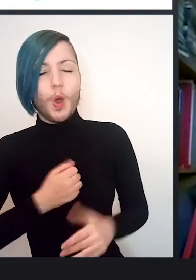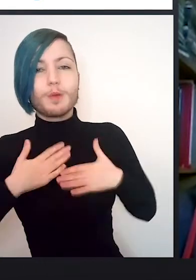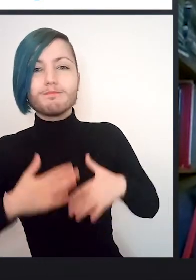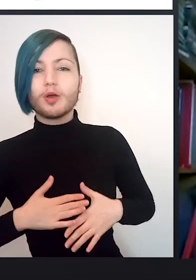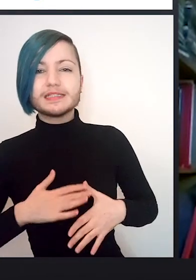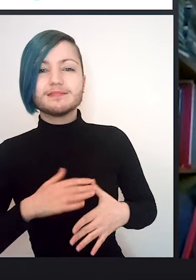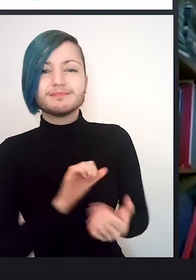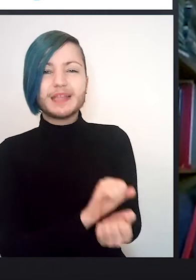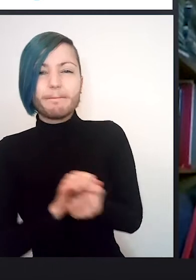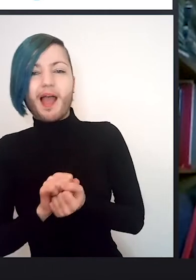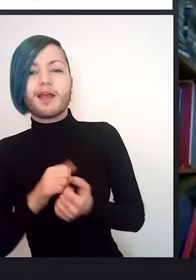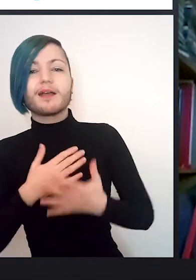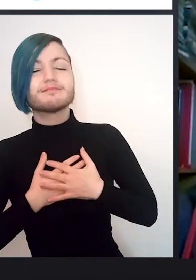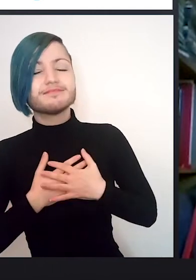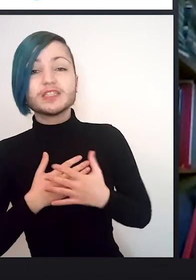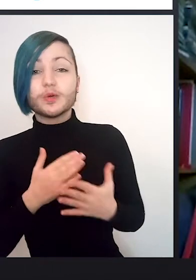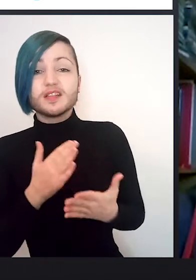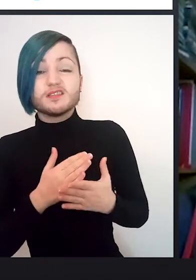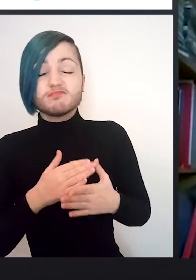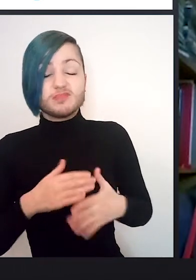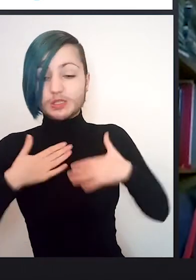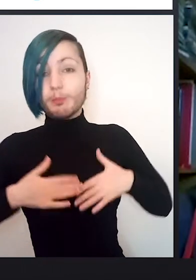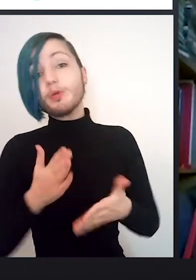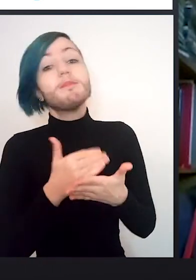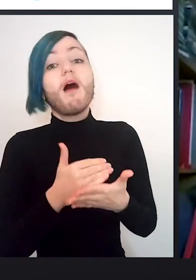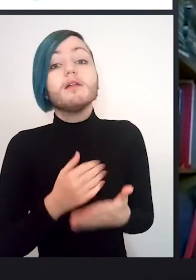taking that back and it being part of you again. Yes, that's right.